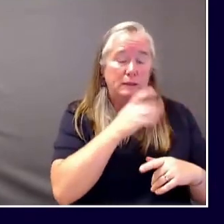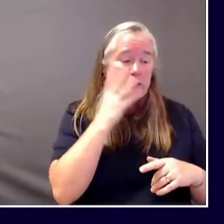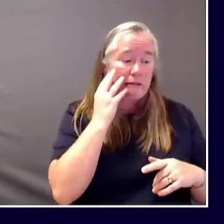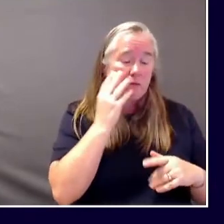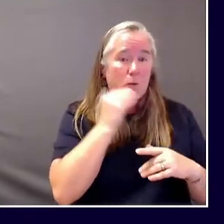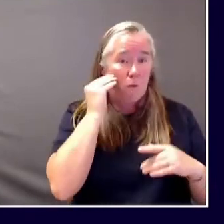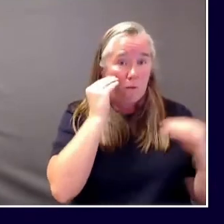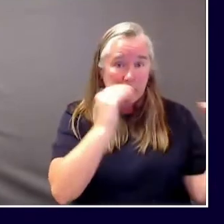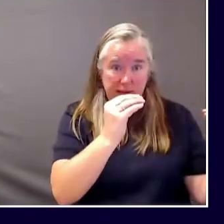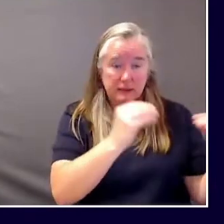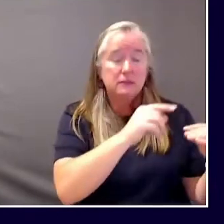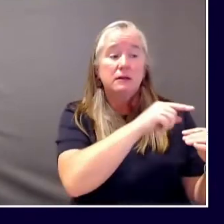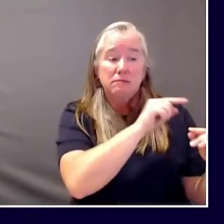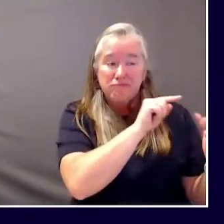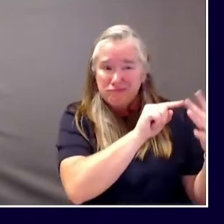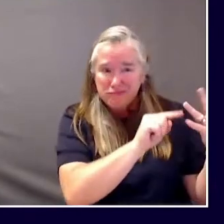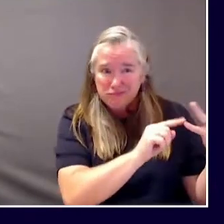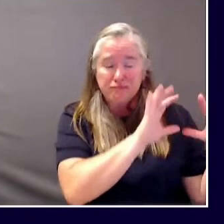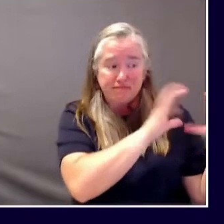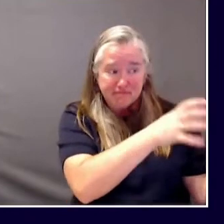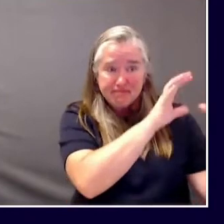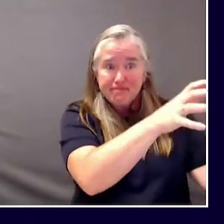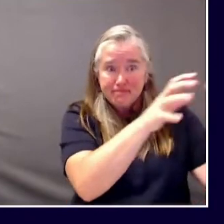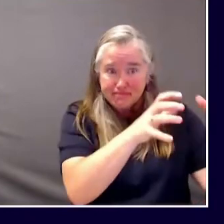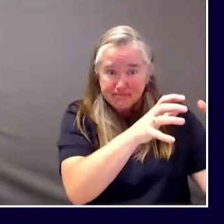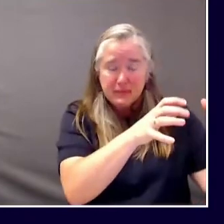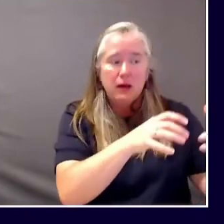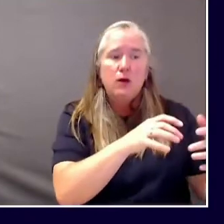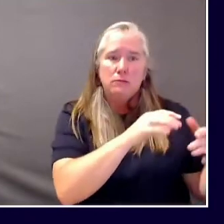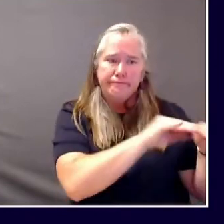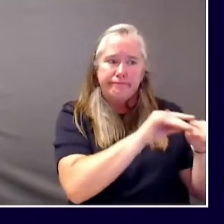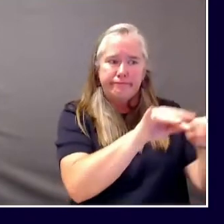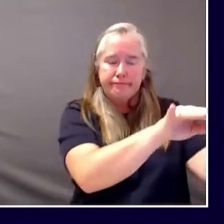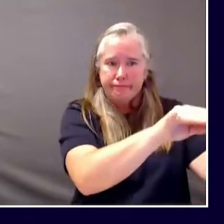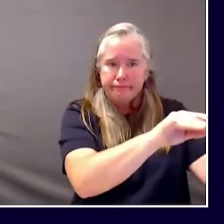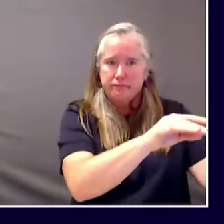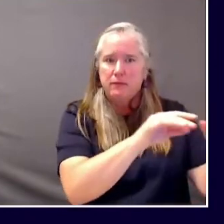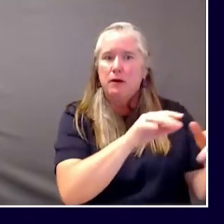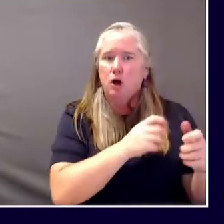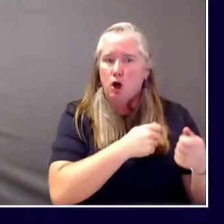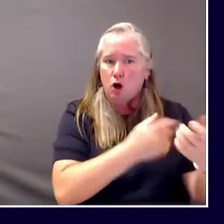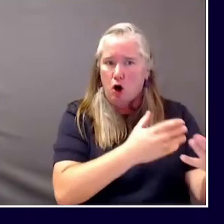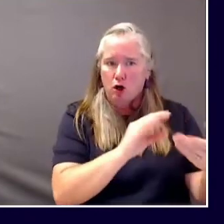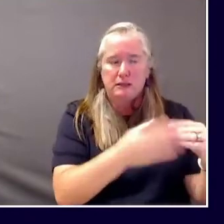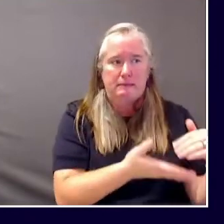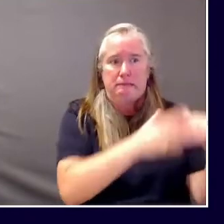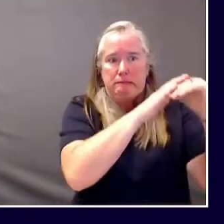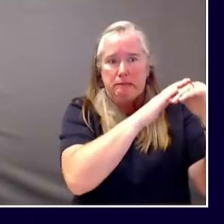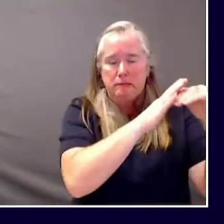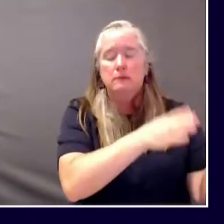and someone today